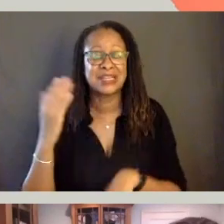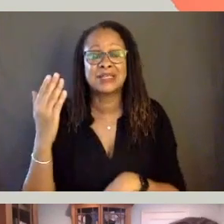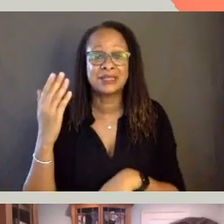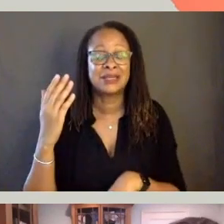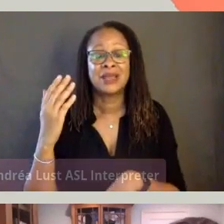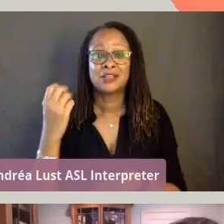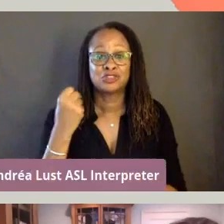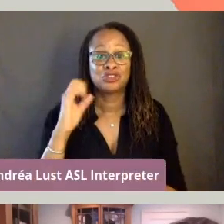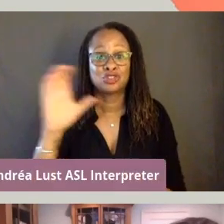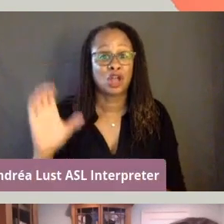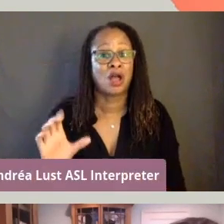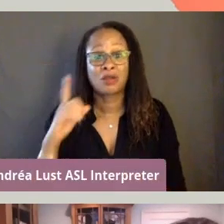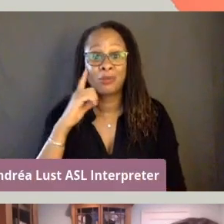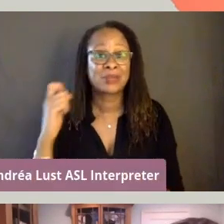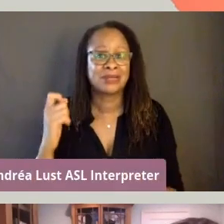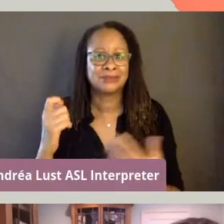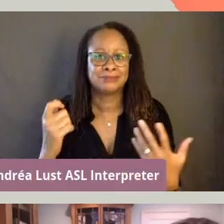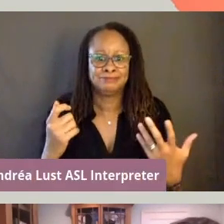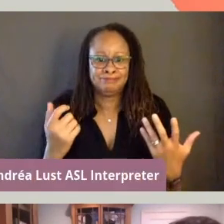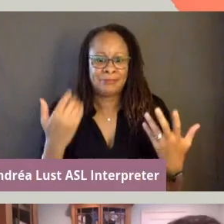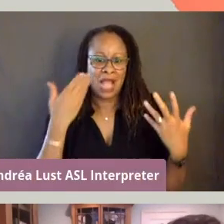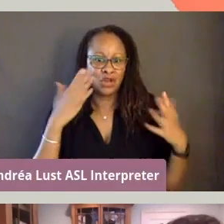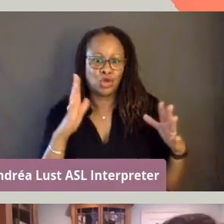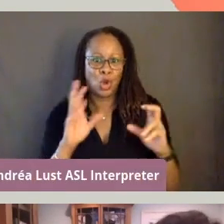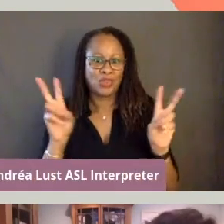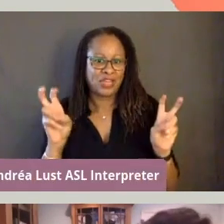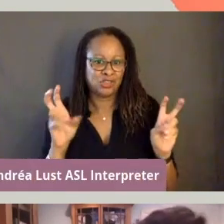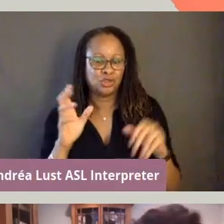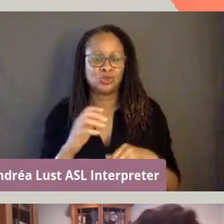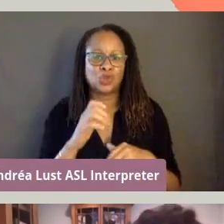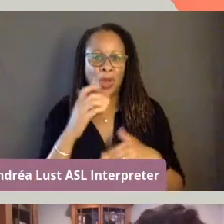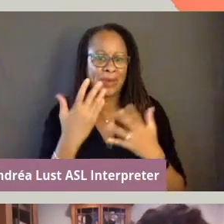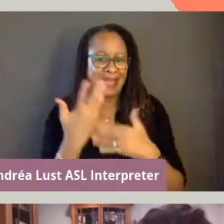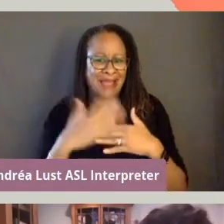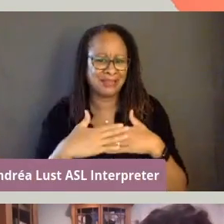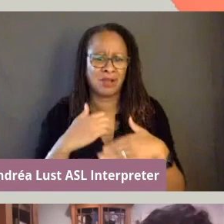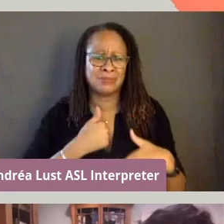because I don't know the issues in the, what they're working towards as well as they do.